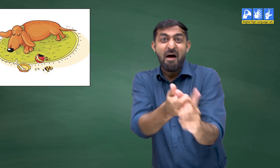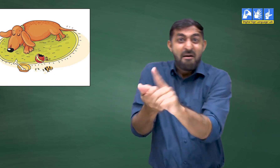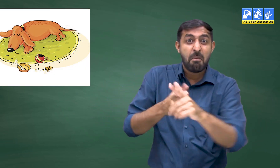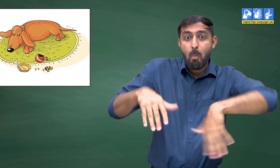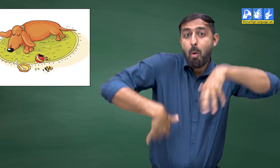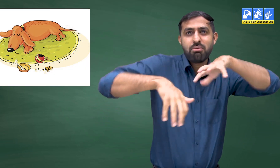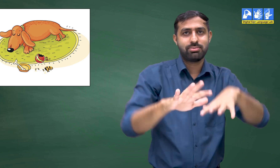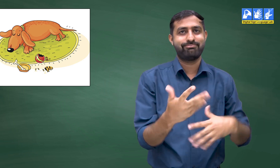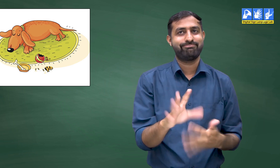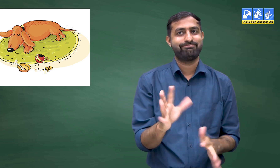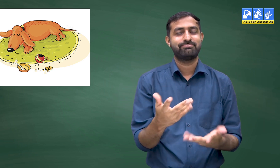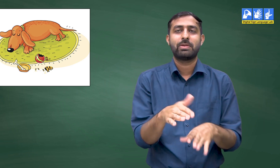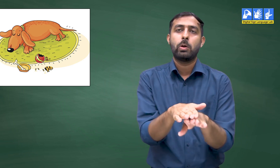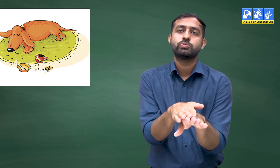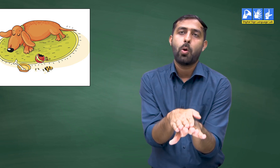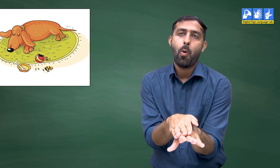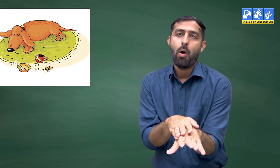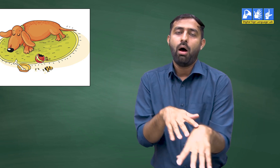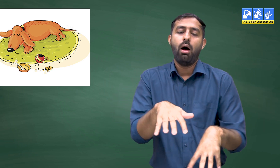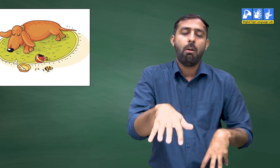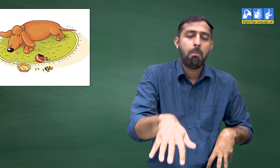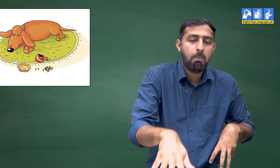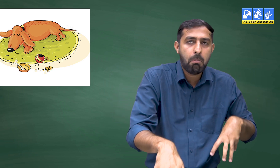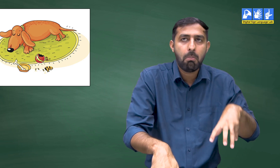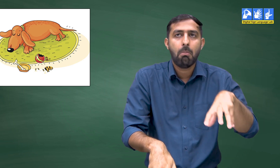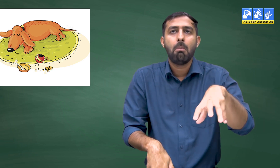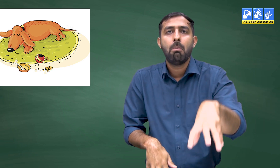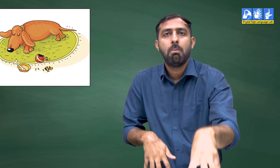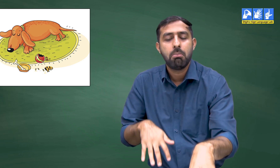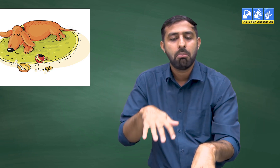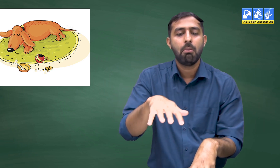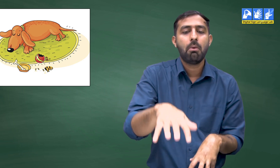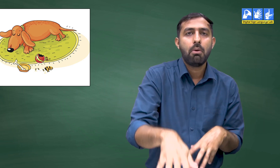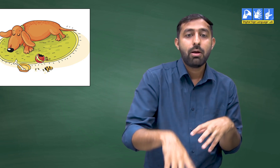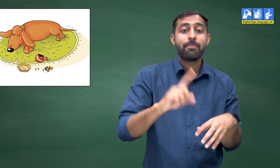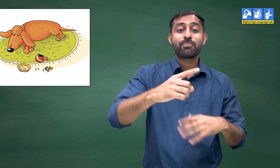He had lost his speed to run he had become slow and lazy.